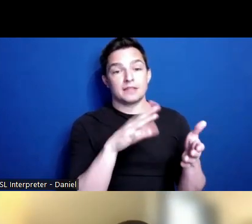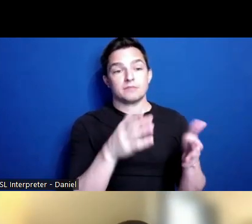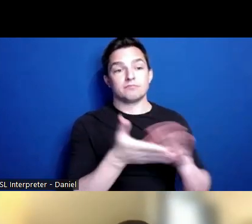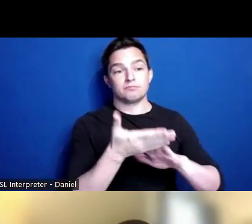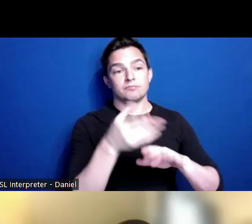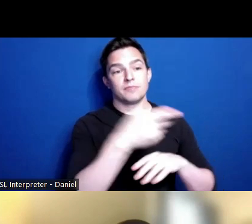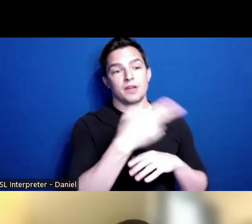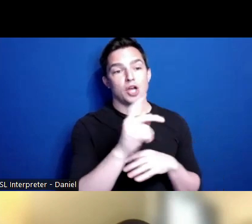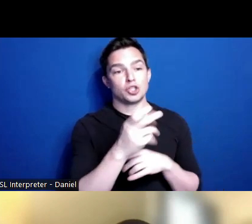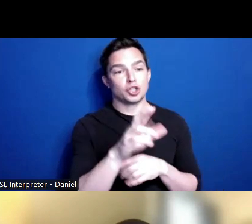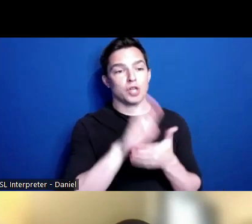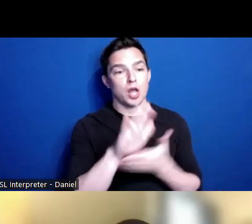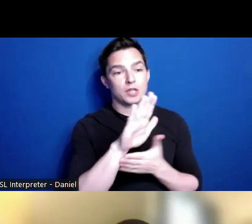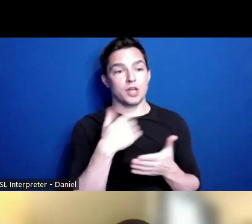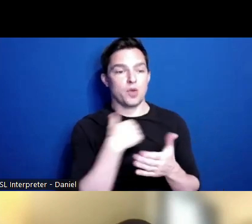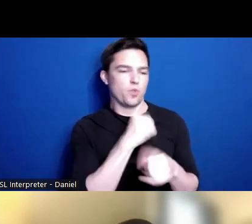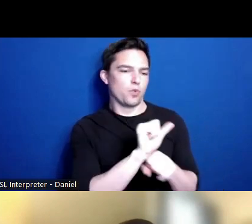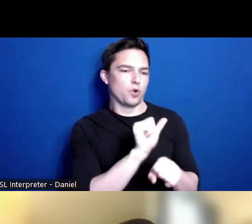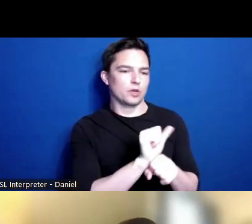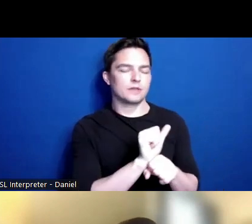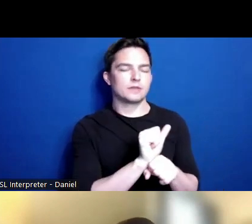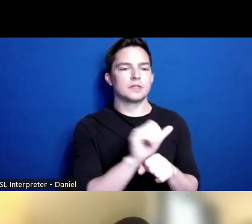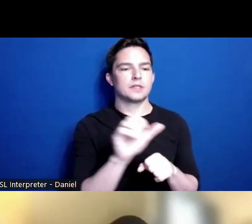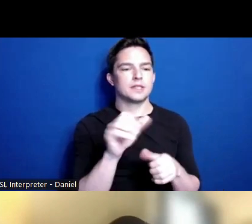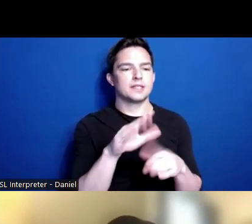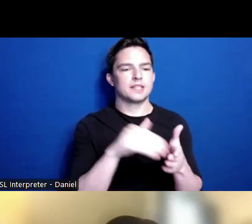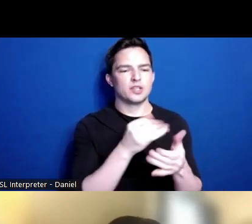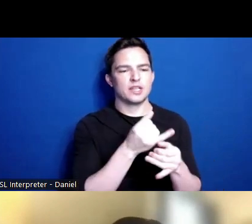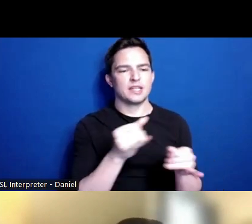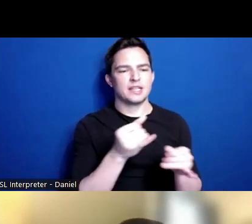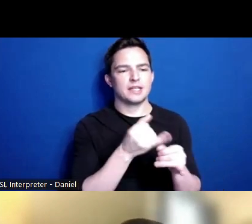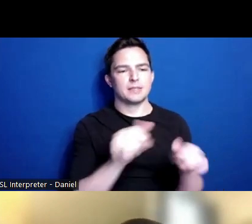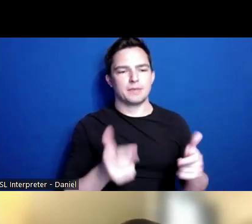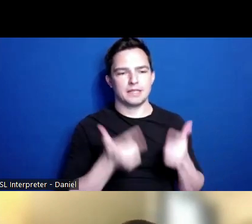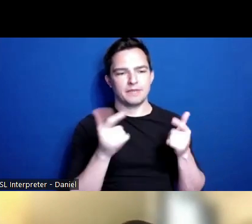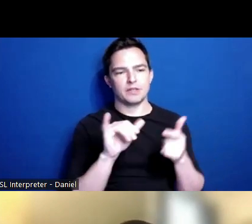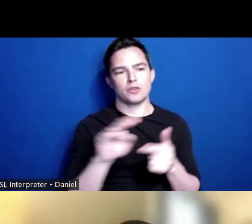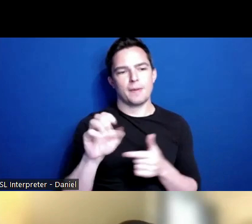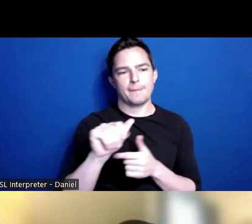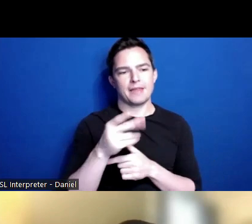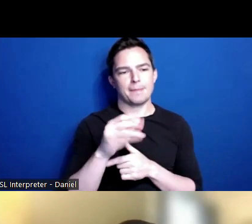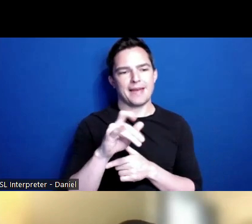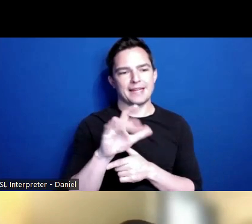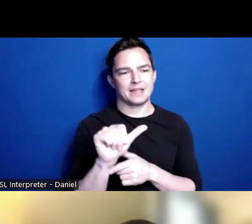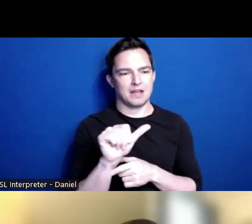Hunter College and we're working with the Centers for Independent Living as well as Mathematica. Next slide.